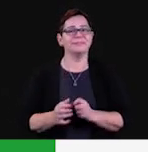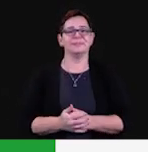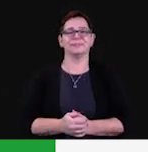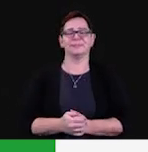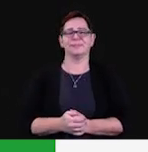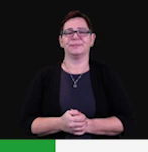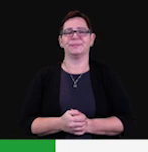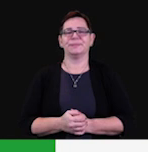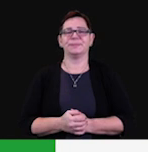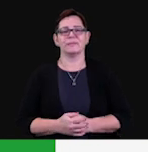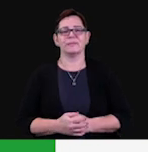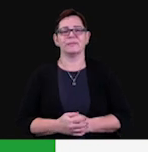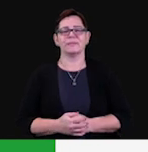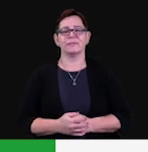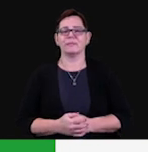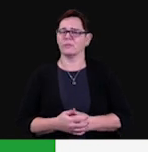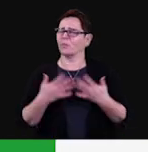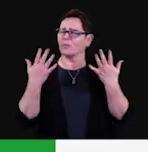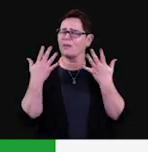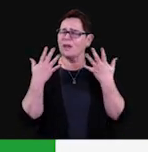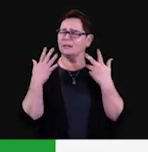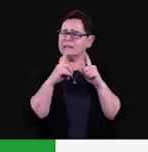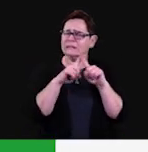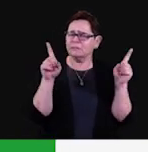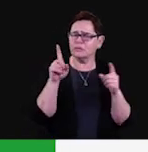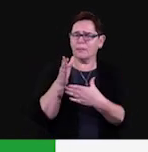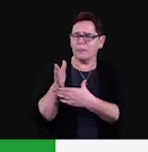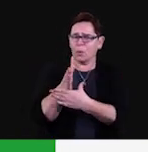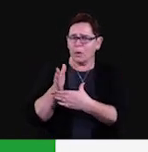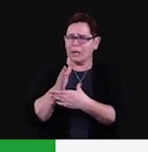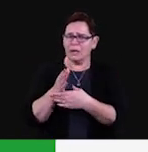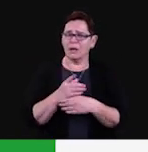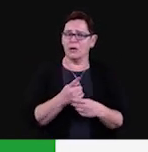What is the difference between a refundable and a non refundable tax credit?